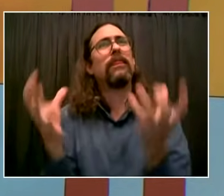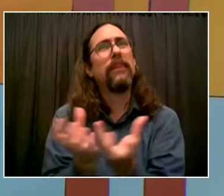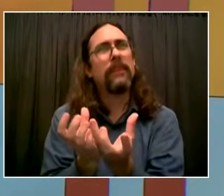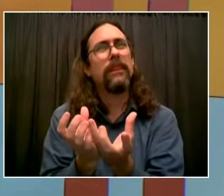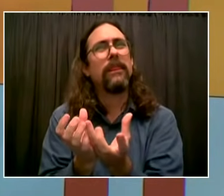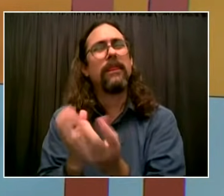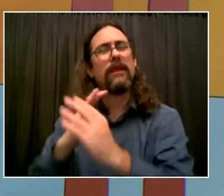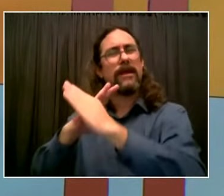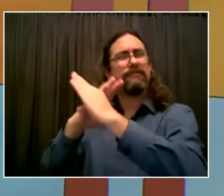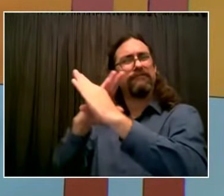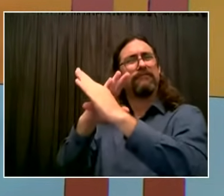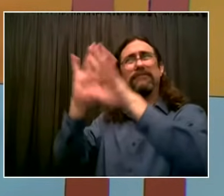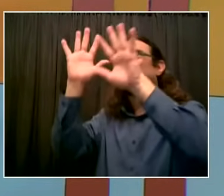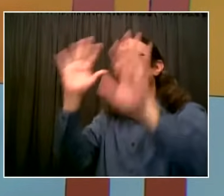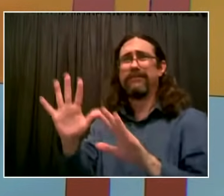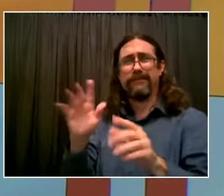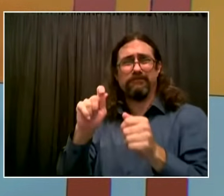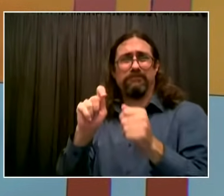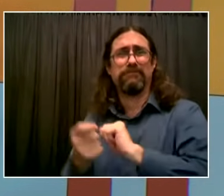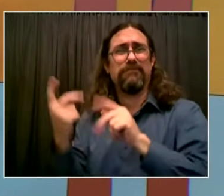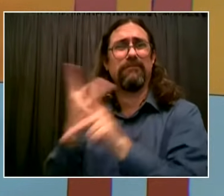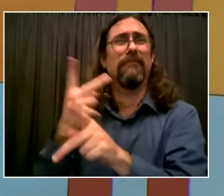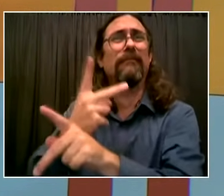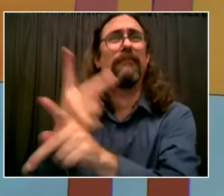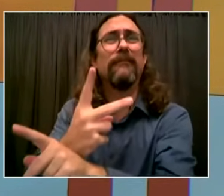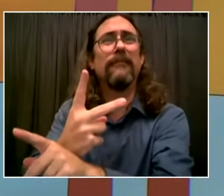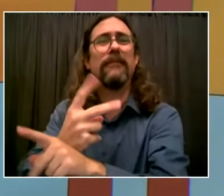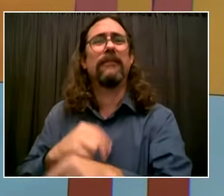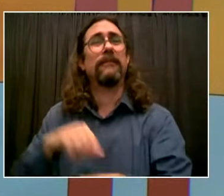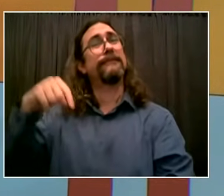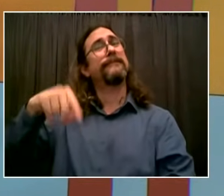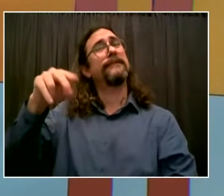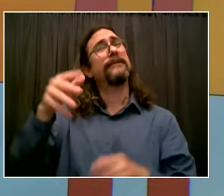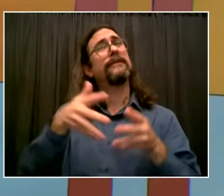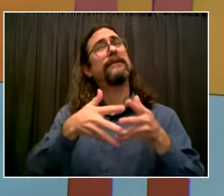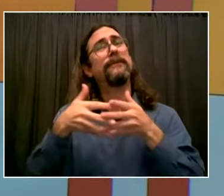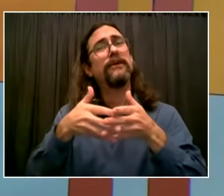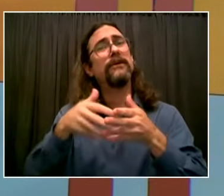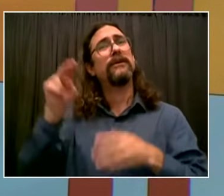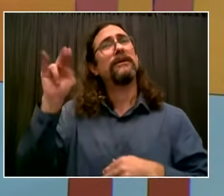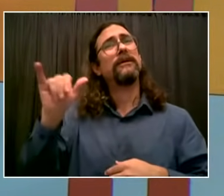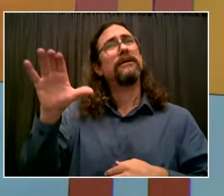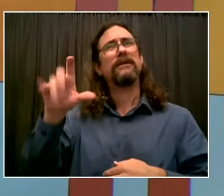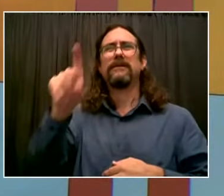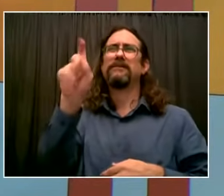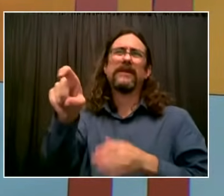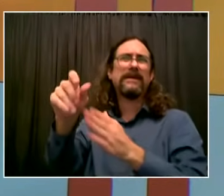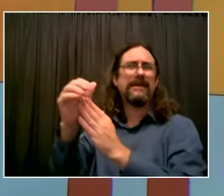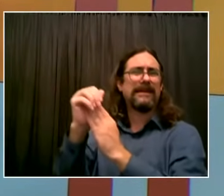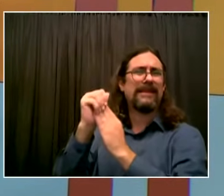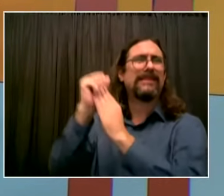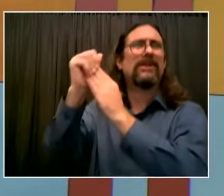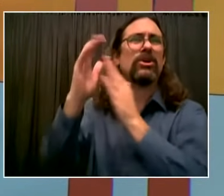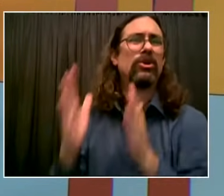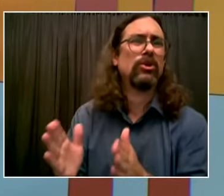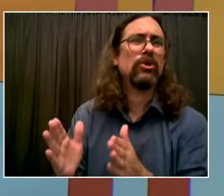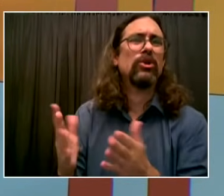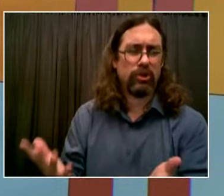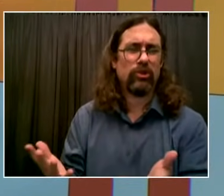LEADING THE WAY. WE'VE TAKEN SOME OF THE BOLDEST ACTIONS ON CLIMATE CHANGE.